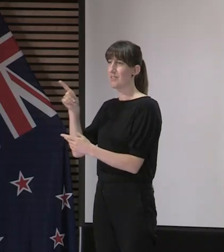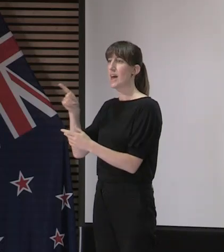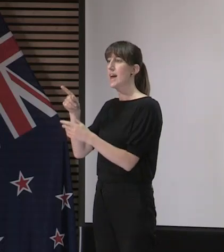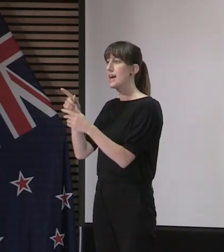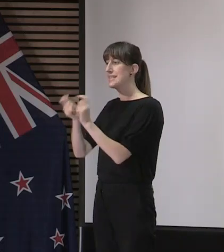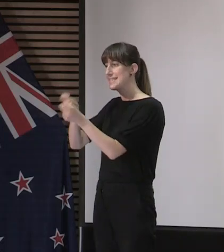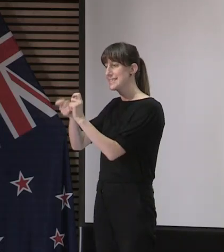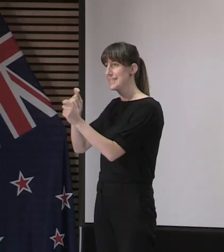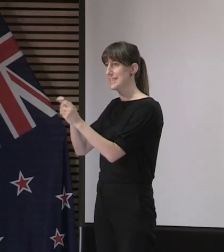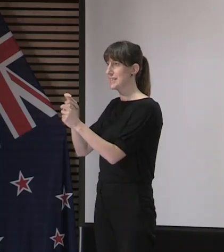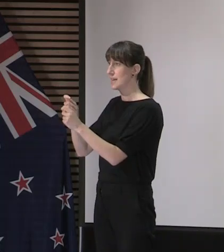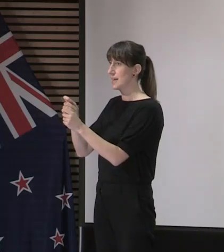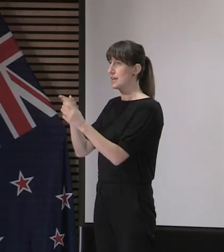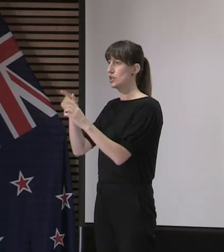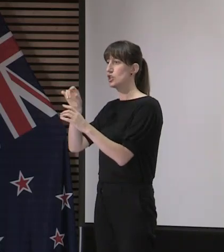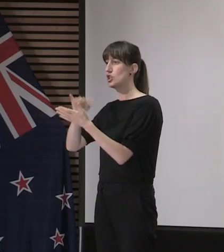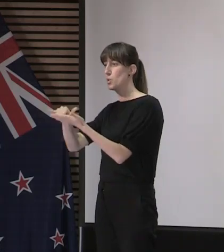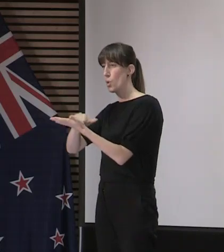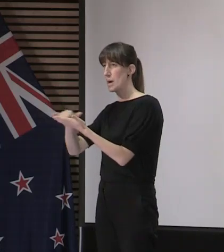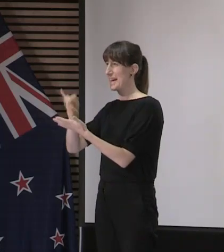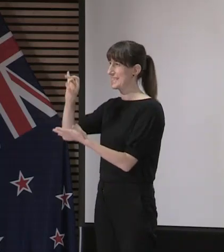more value - and I think